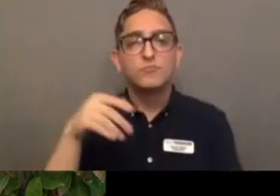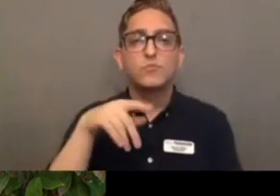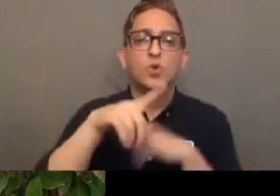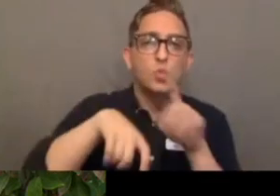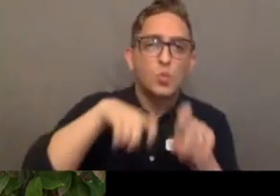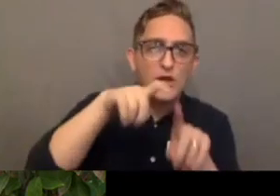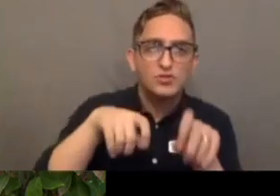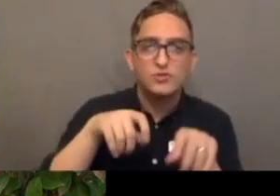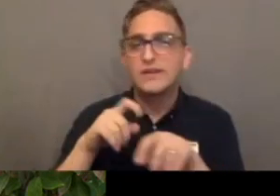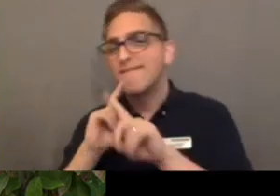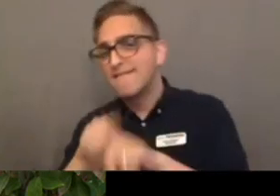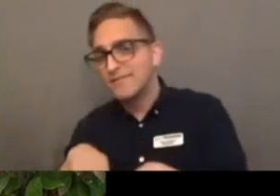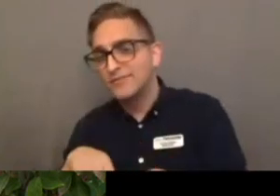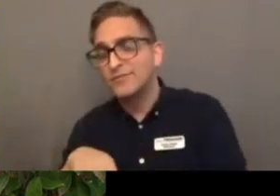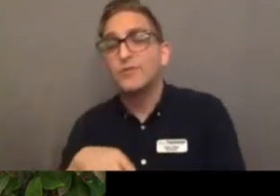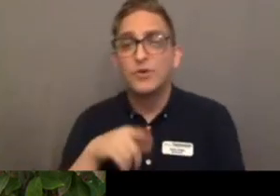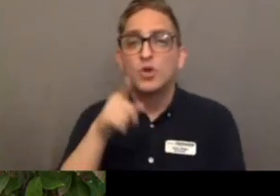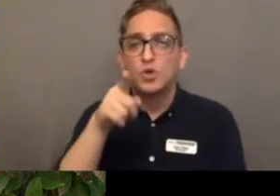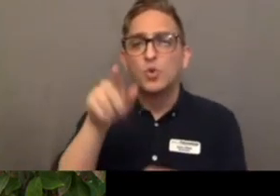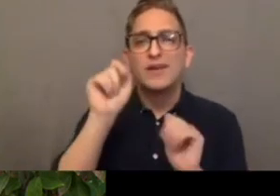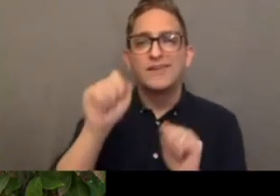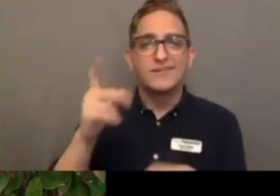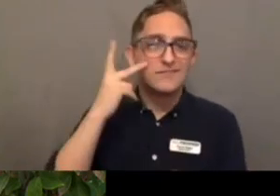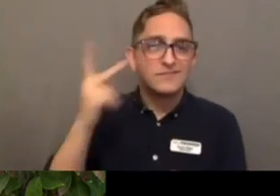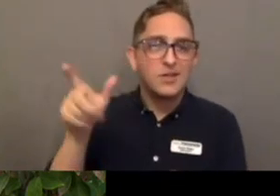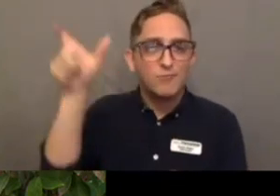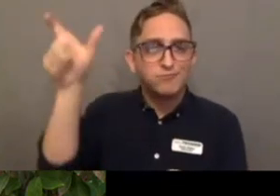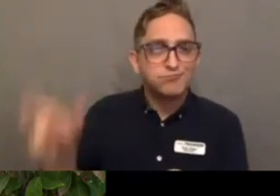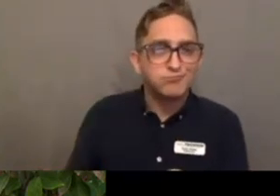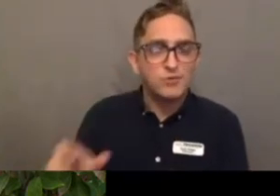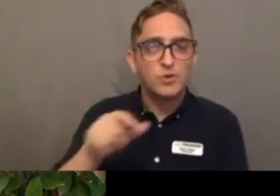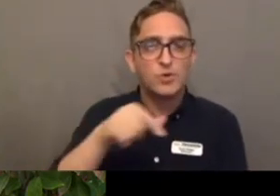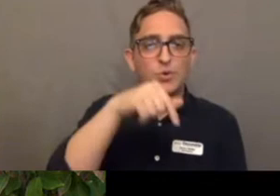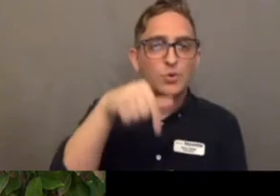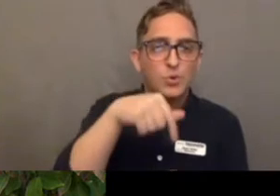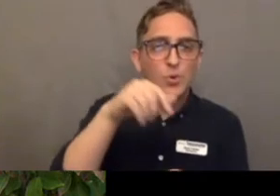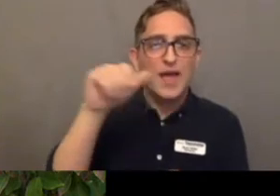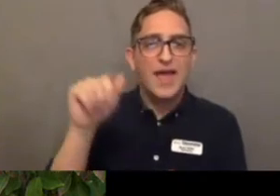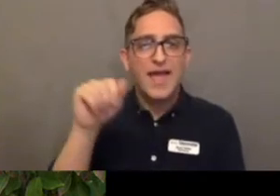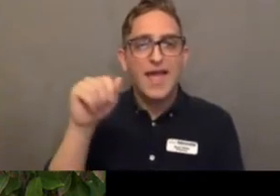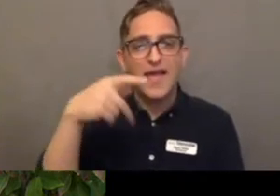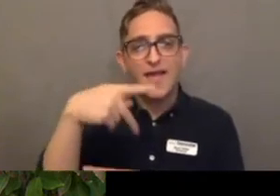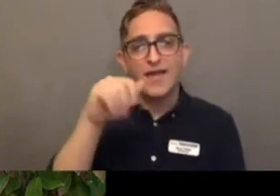you should be able to see your Q and A panel. If you would like to ask Jared a question,